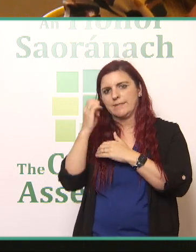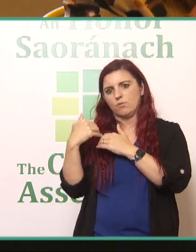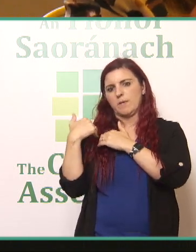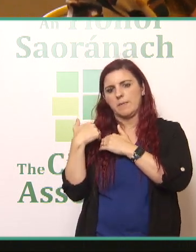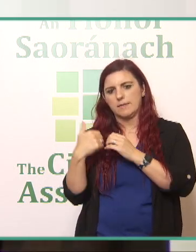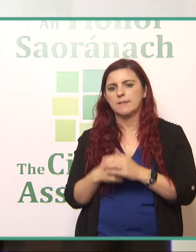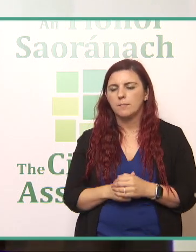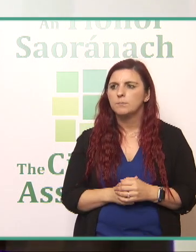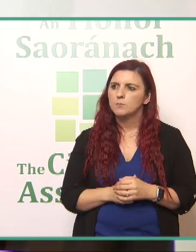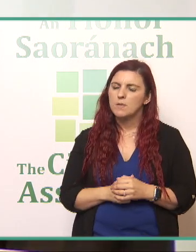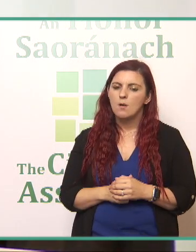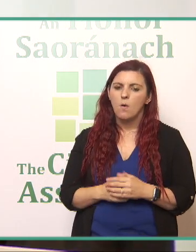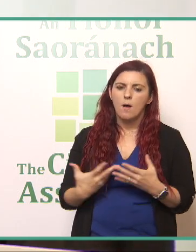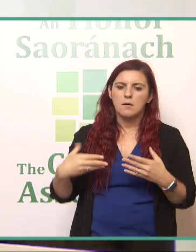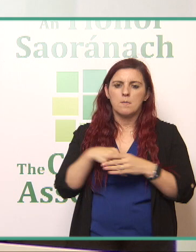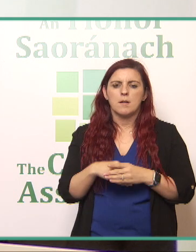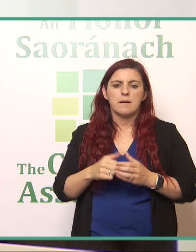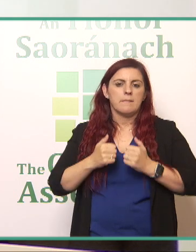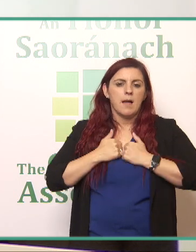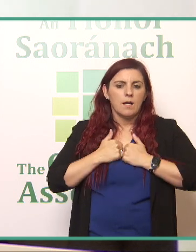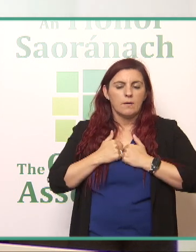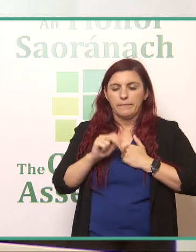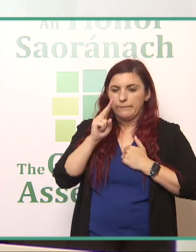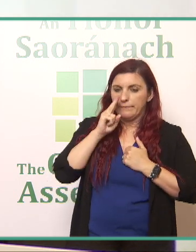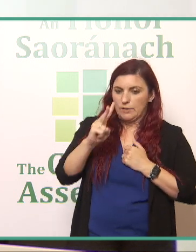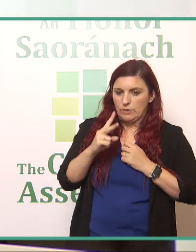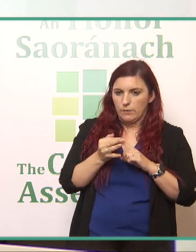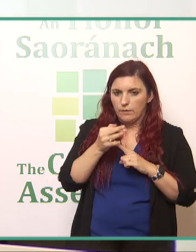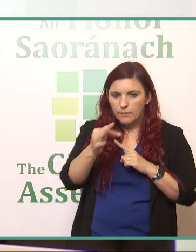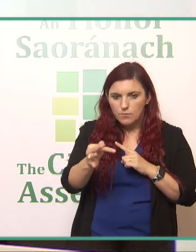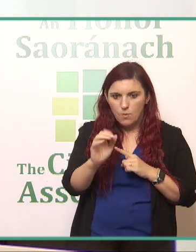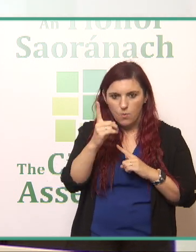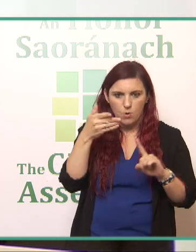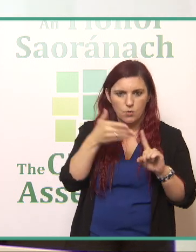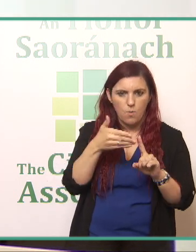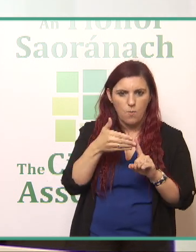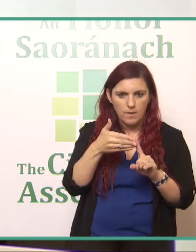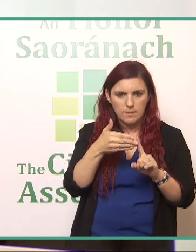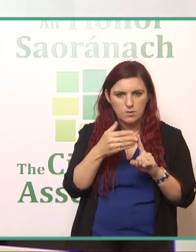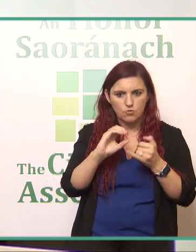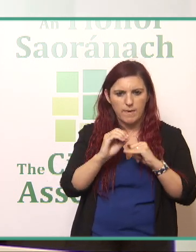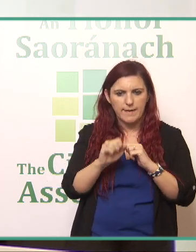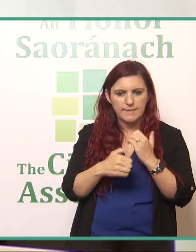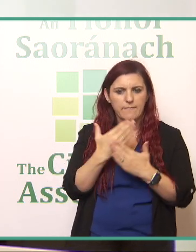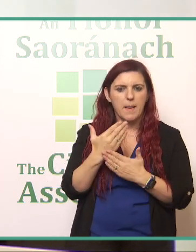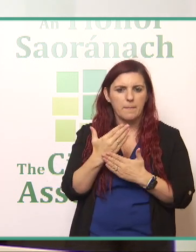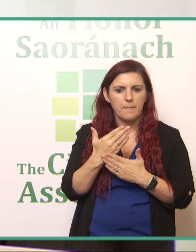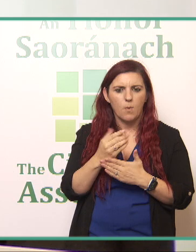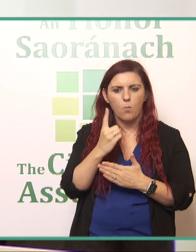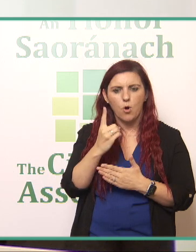so as part of our vision going forward one of our goals is to develop one gigawatt of renewable